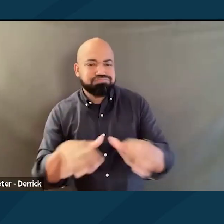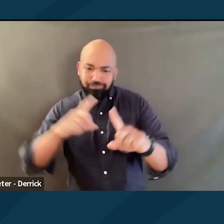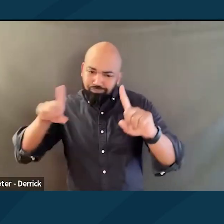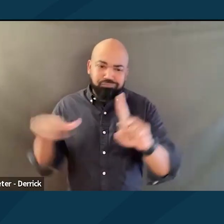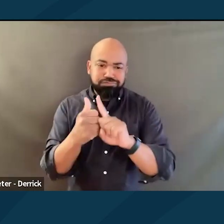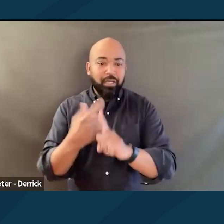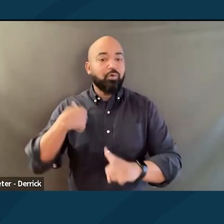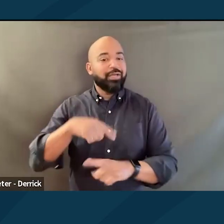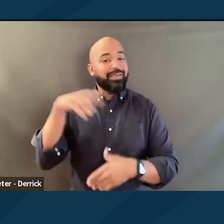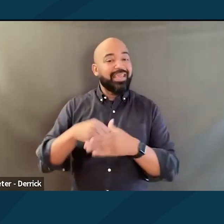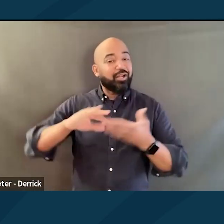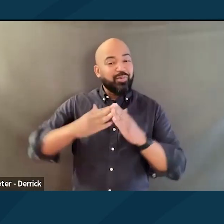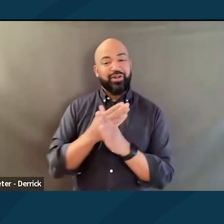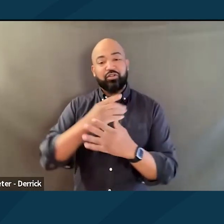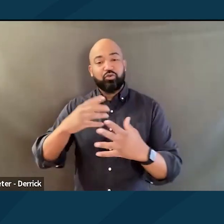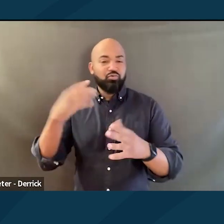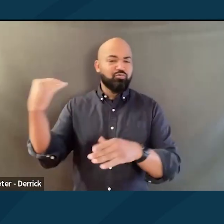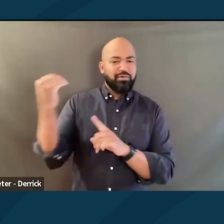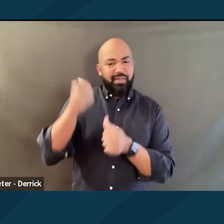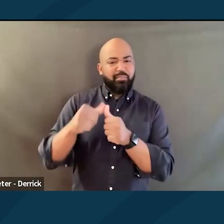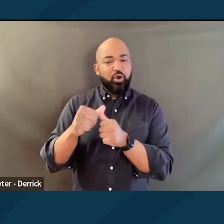to remind ourselves that a better future is possible,